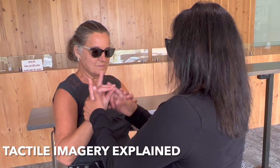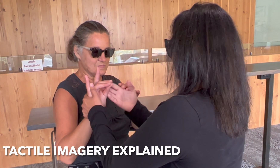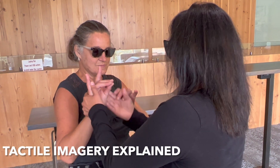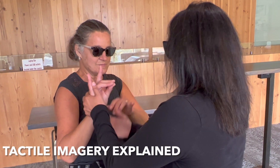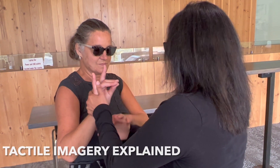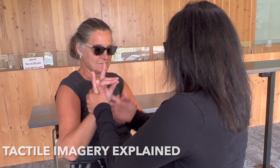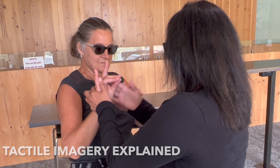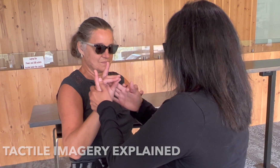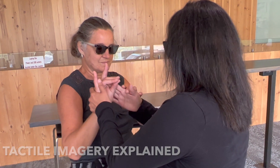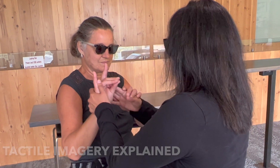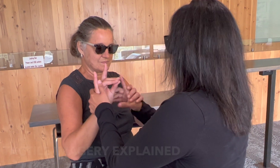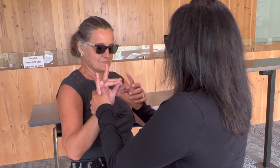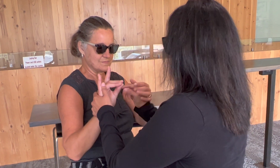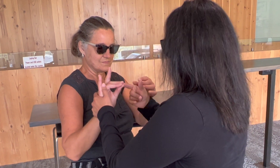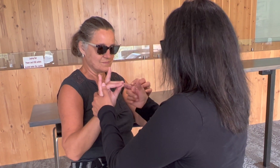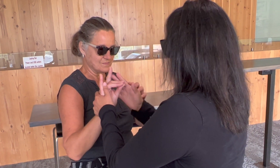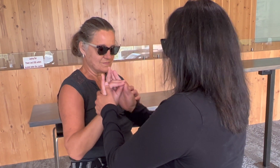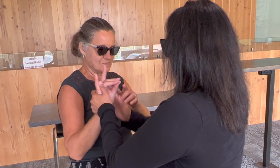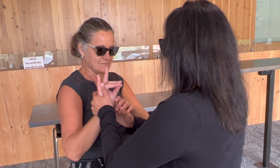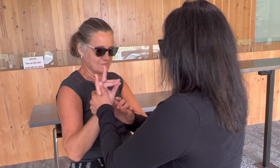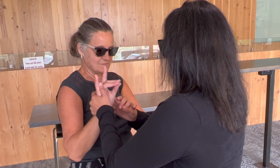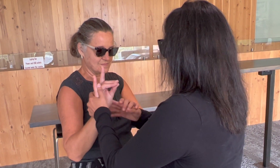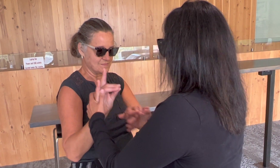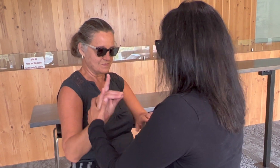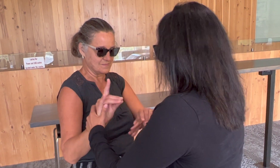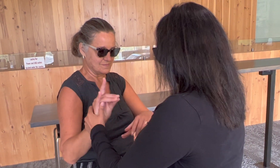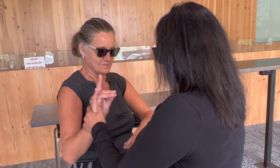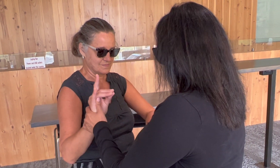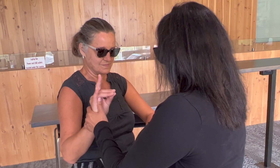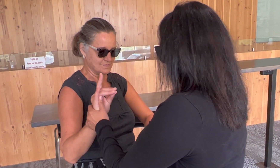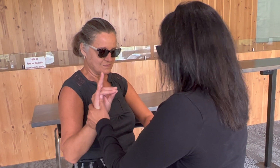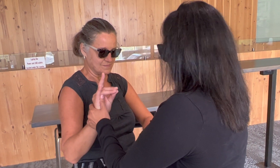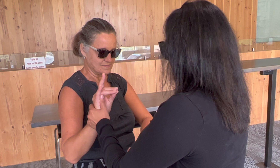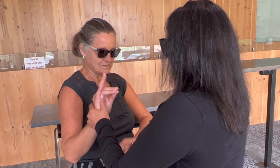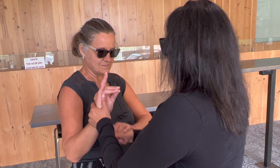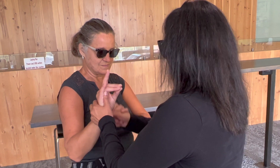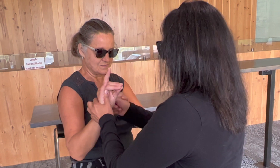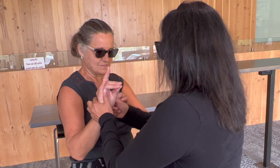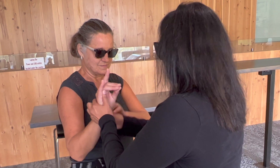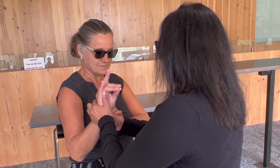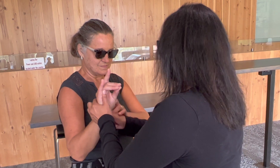Tactile imagery explained. I first use the H2 arm and hand